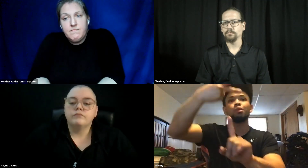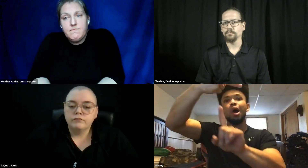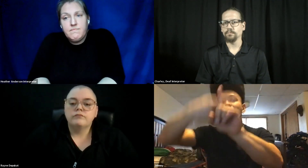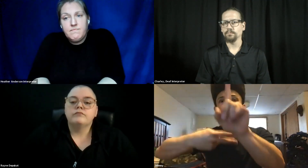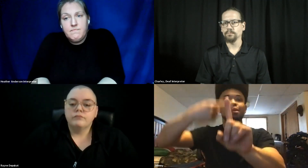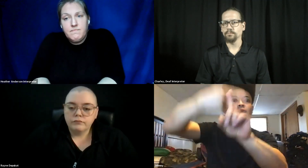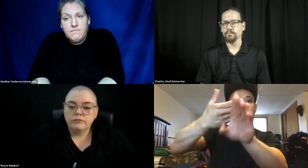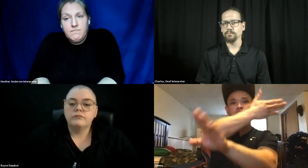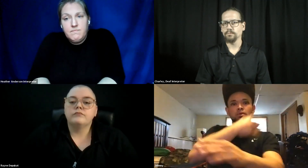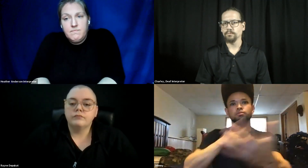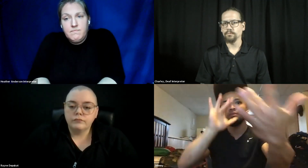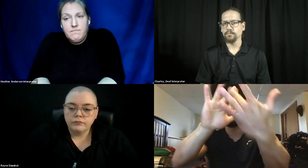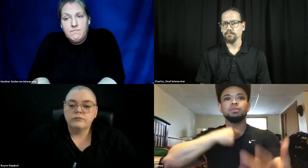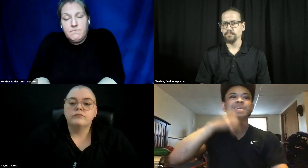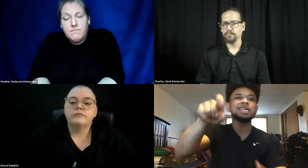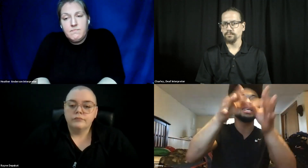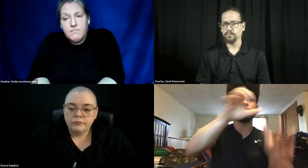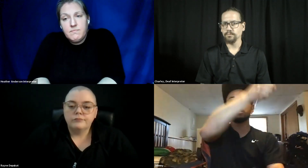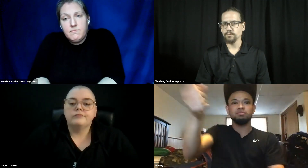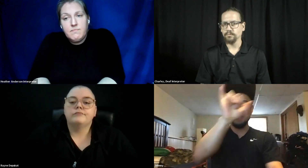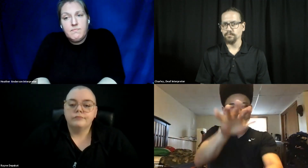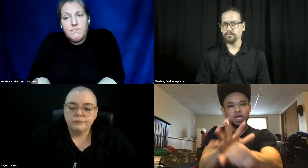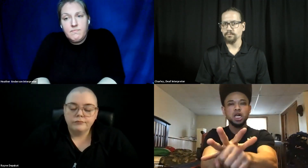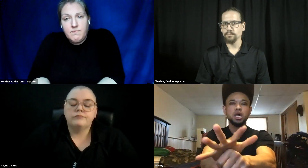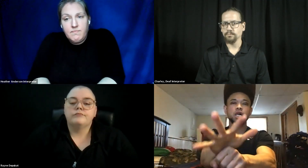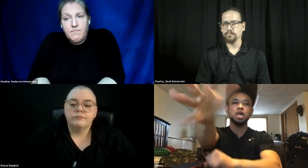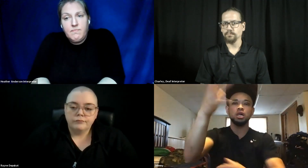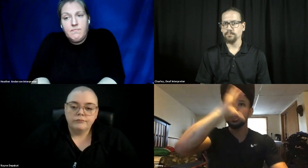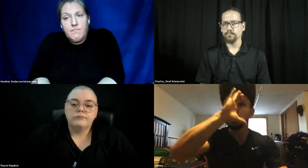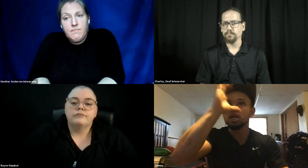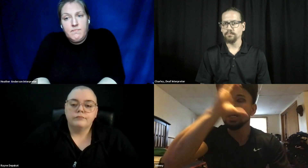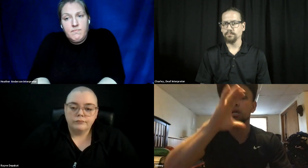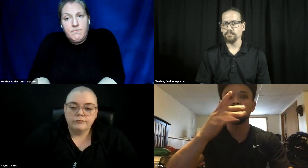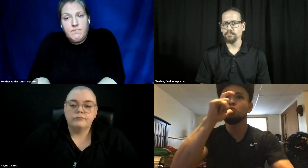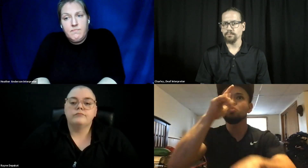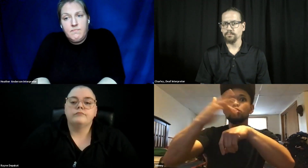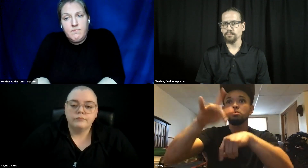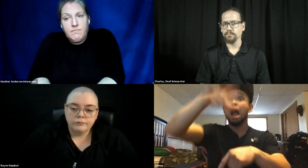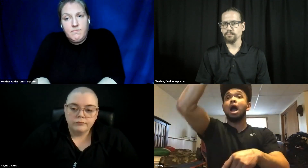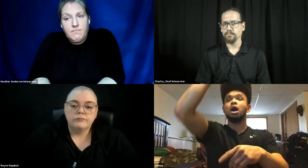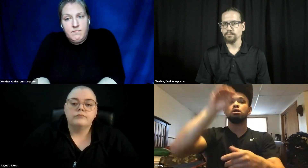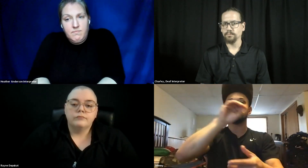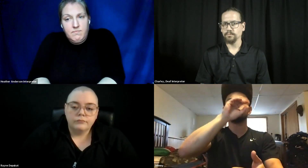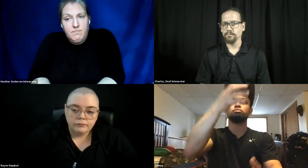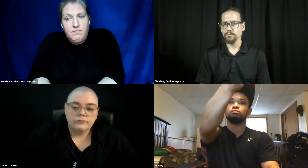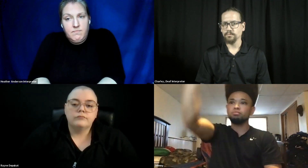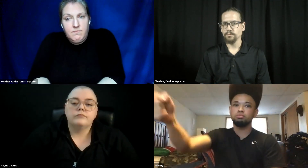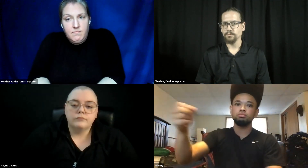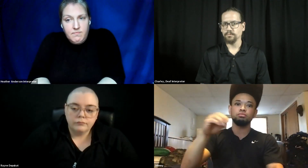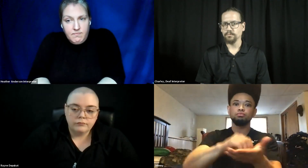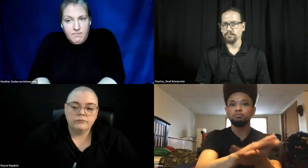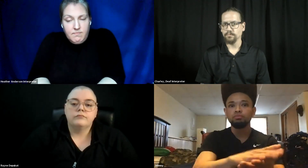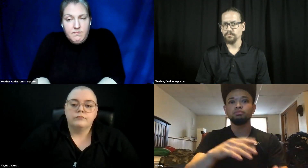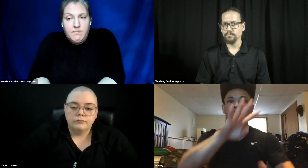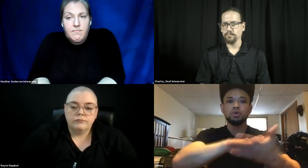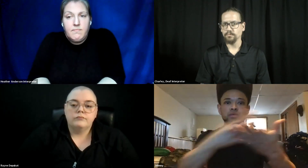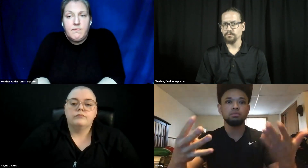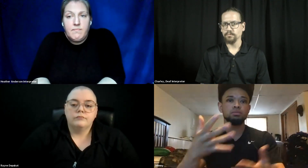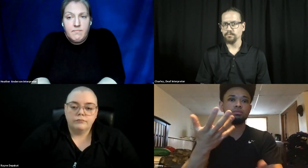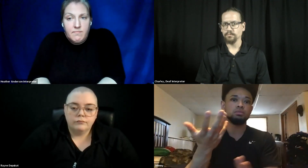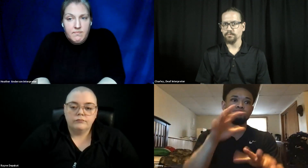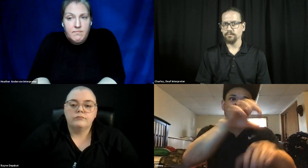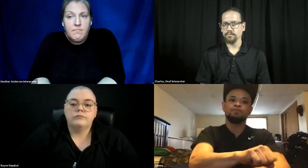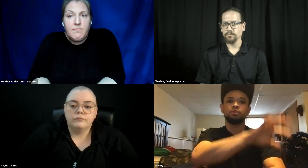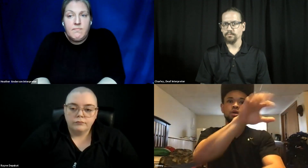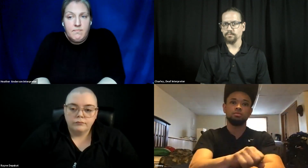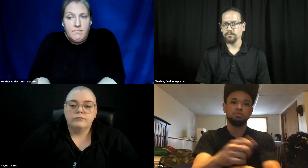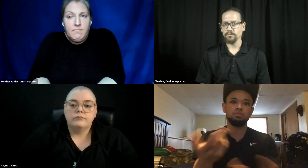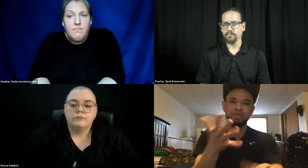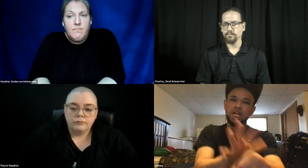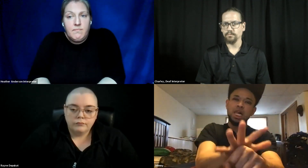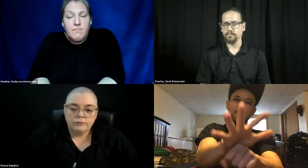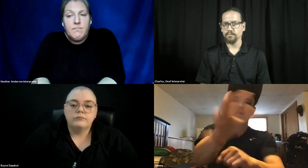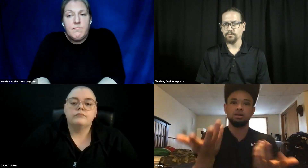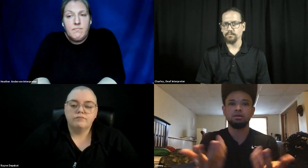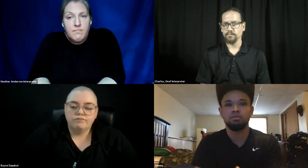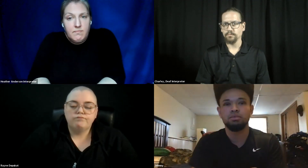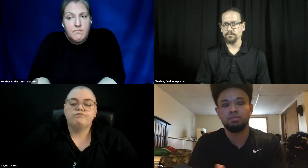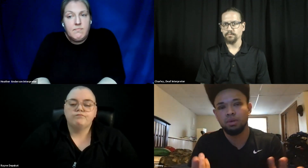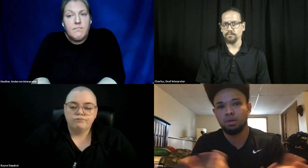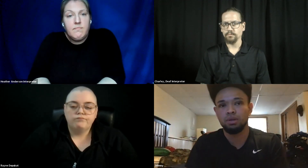I think it was, everything was done the best as possible. There's plenty of time given plenty of time given to find interpreters that would be available and to assign them to the job with that schedule and confirm them.